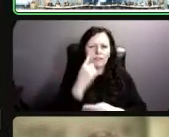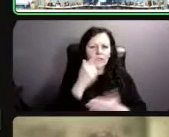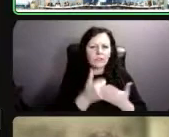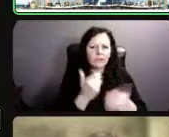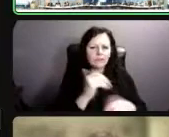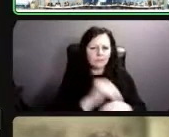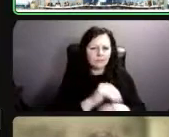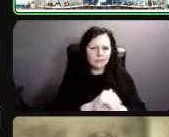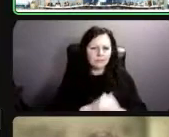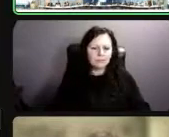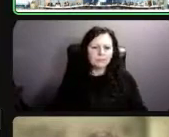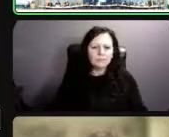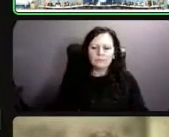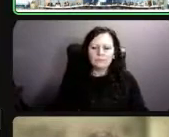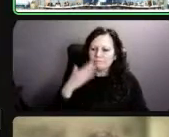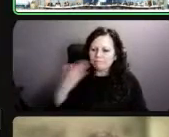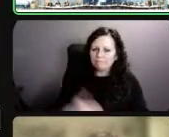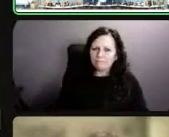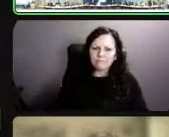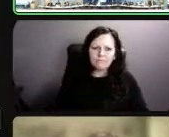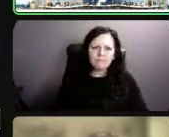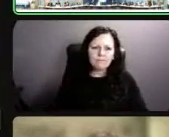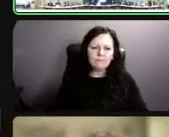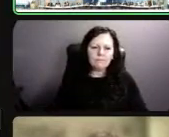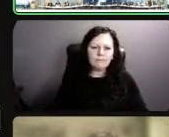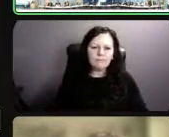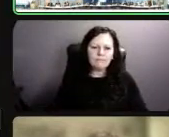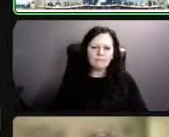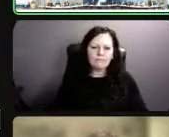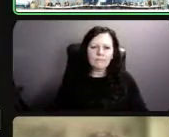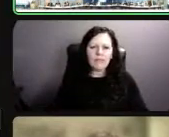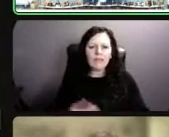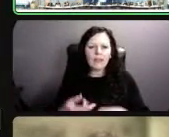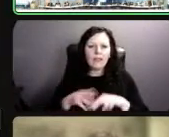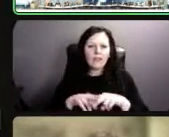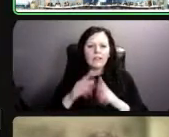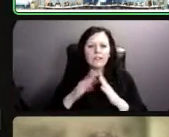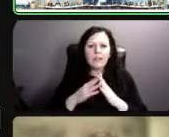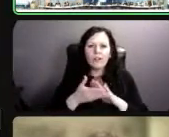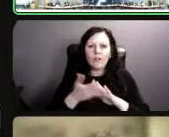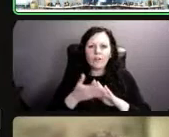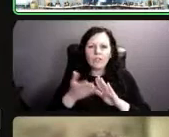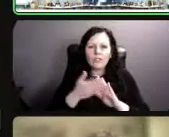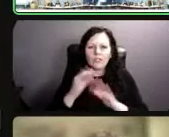READY OPTIONS.